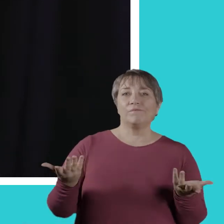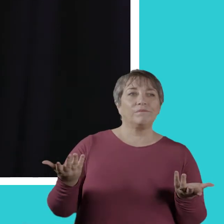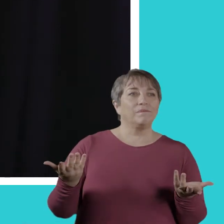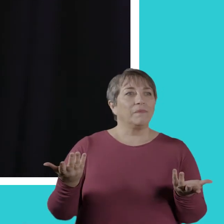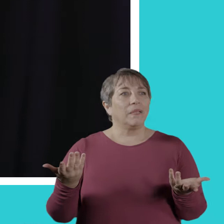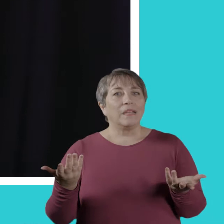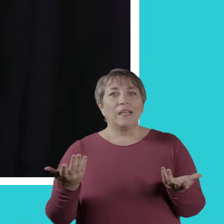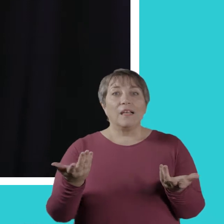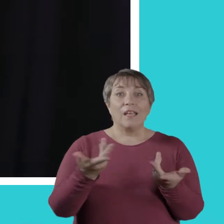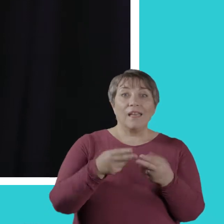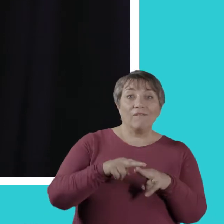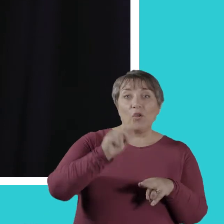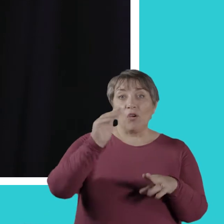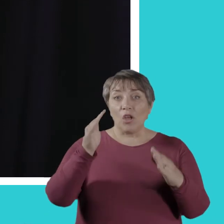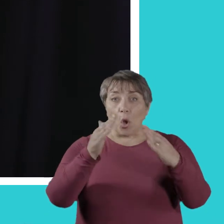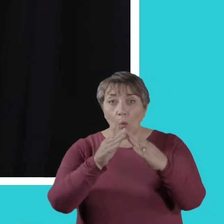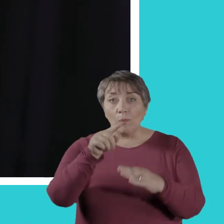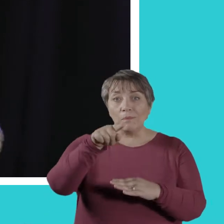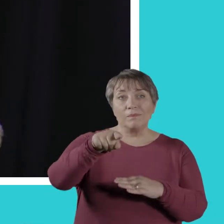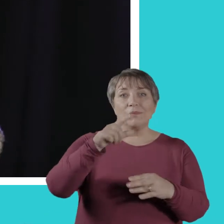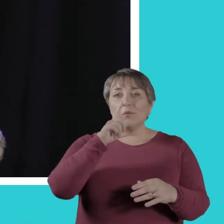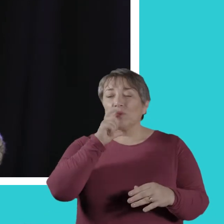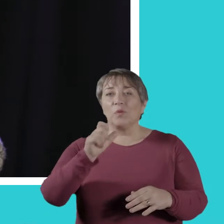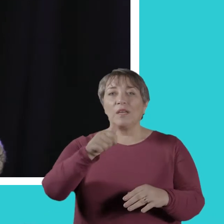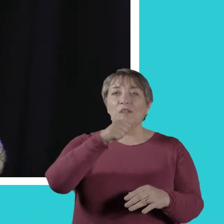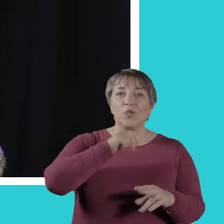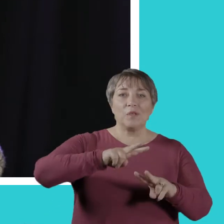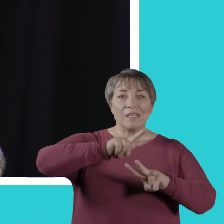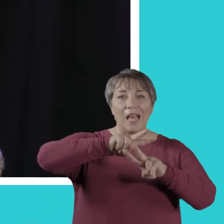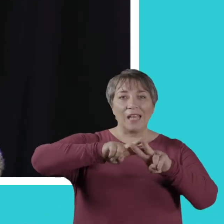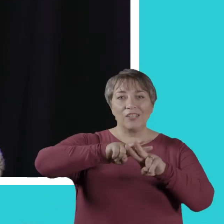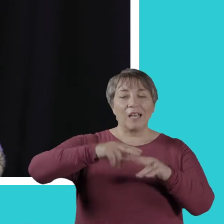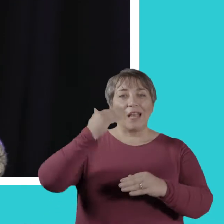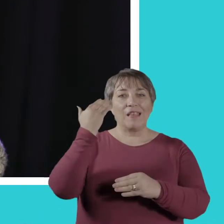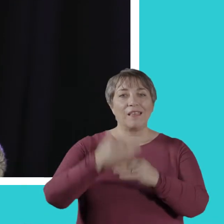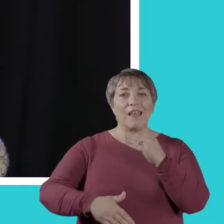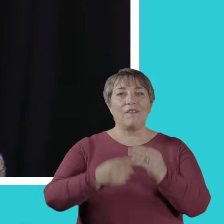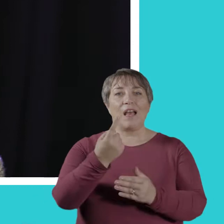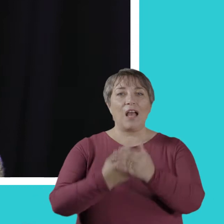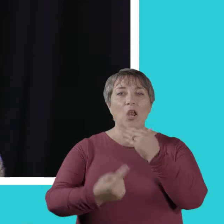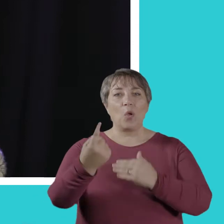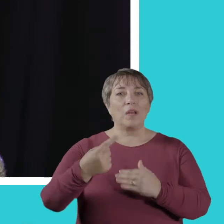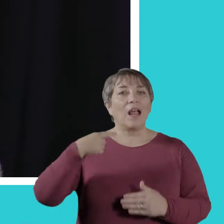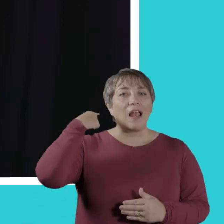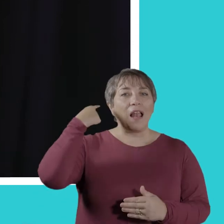join the conversation on social media by using the hashtag #NeverAloneLDN - that's never alone ldn.